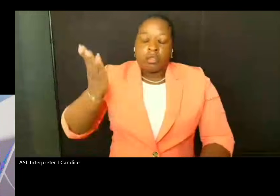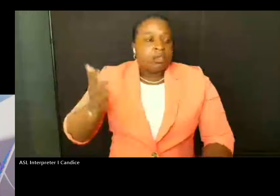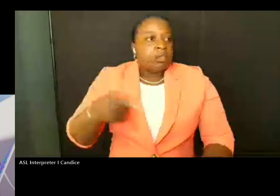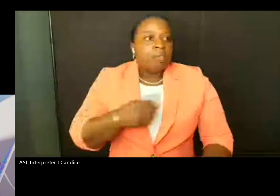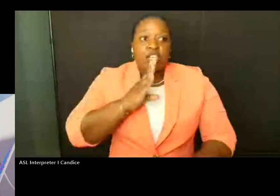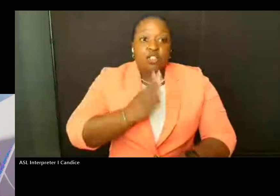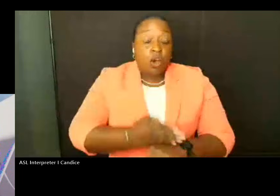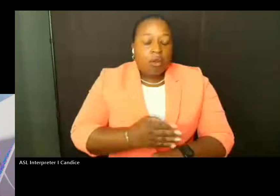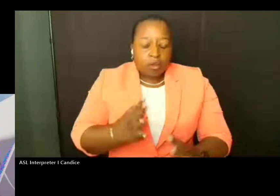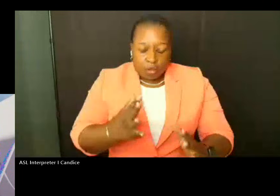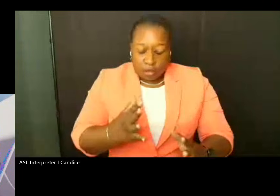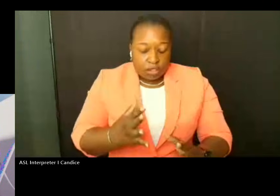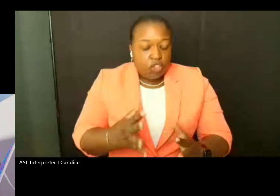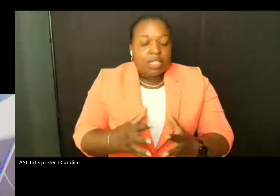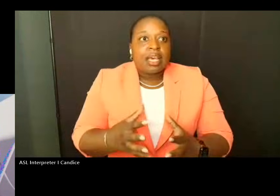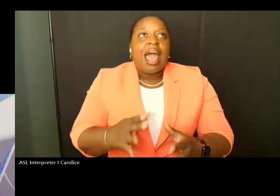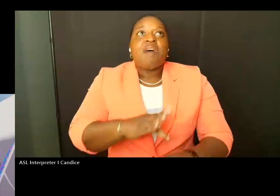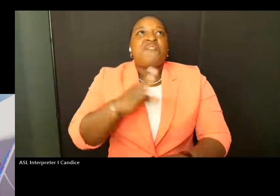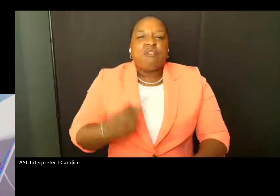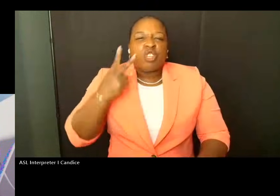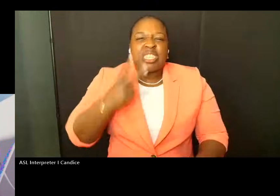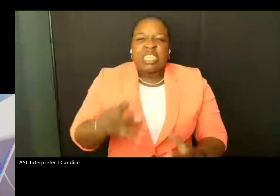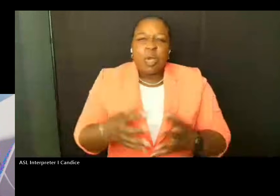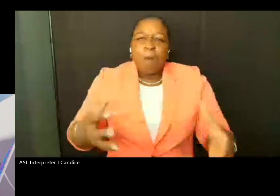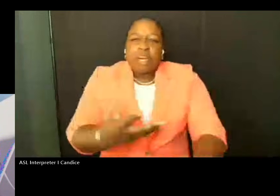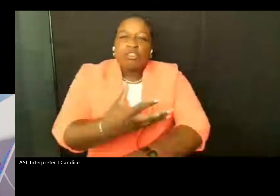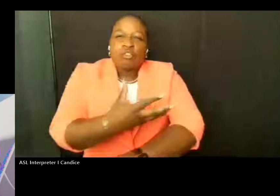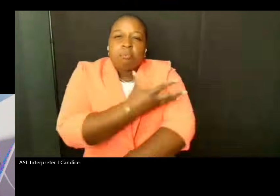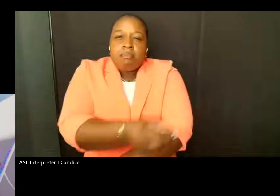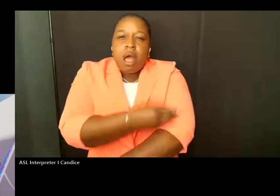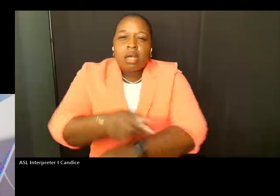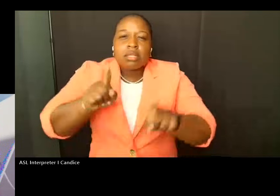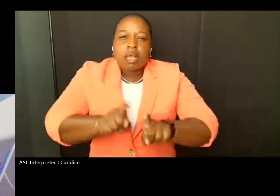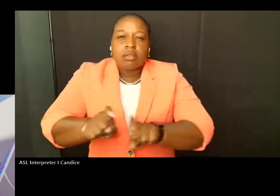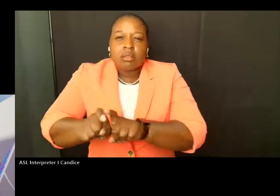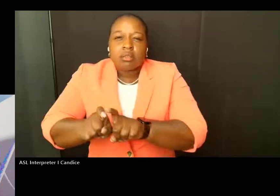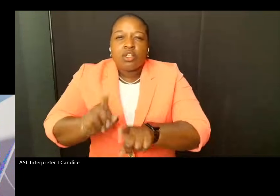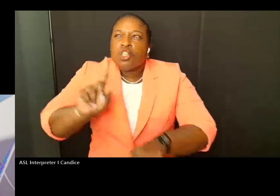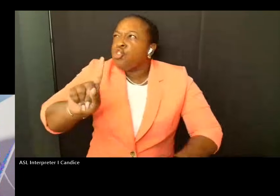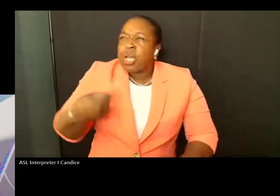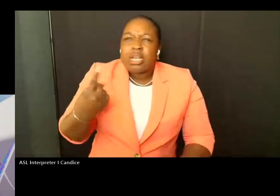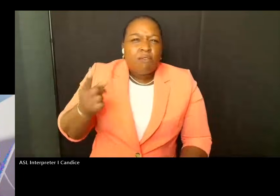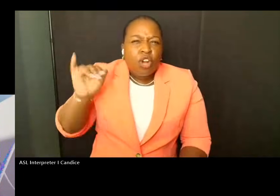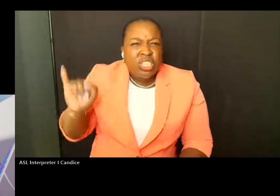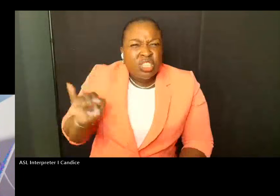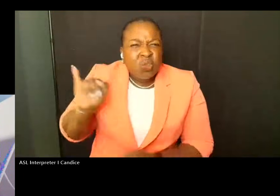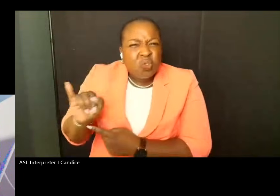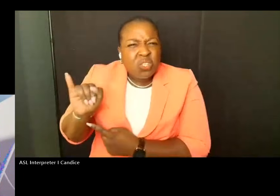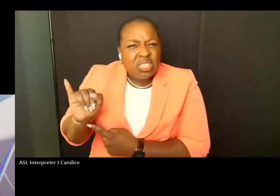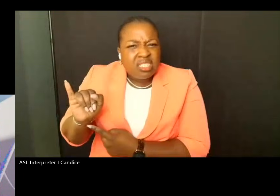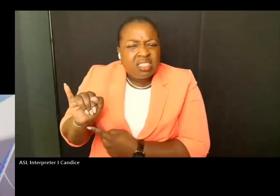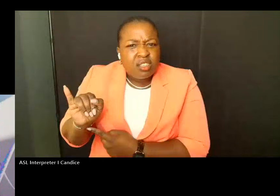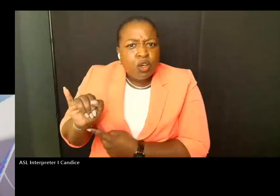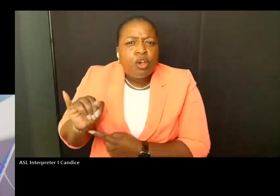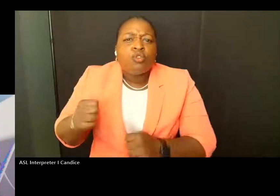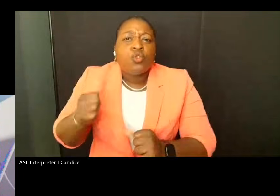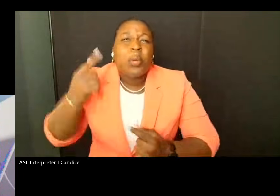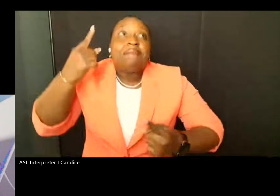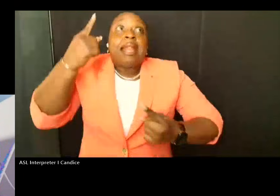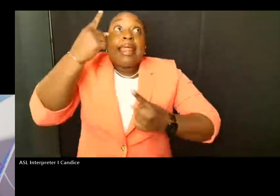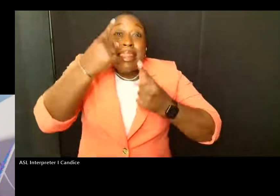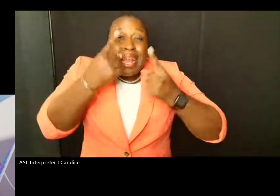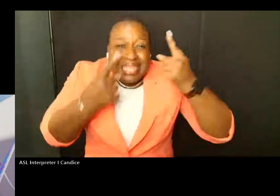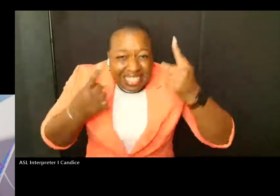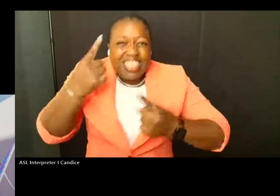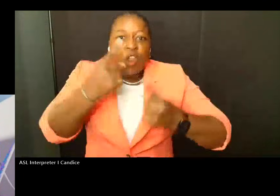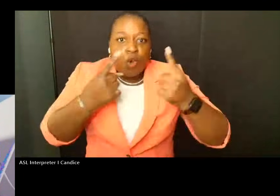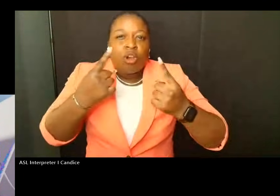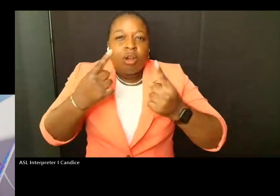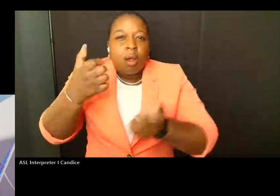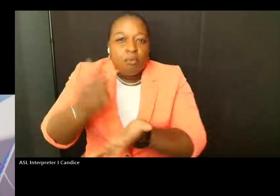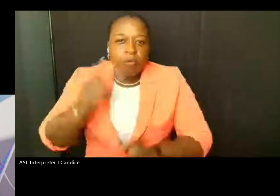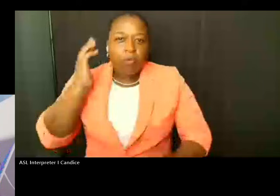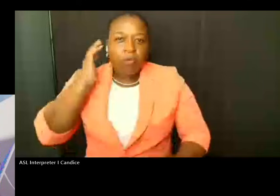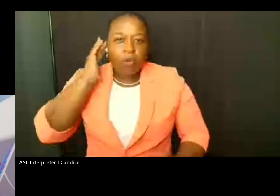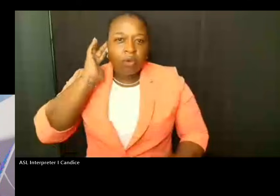seen that much blood testing be done, just for the insurance to even consider of approval. And